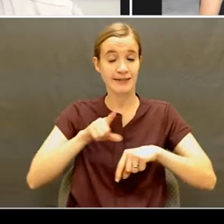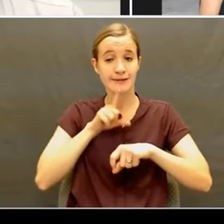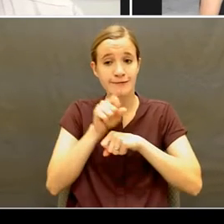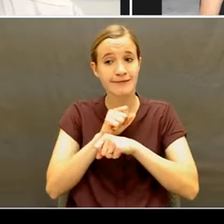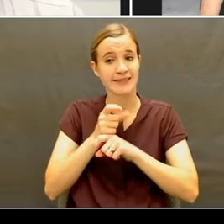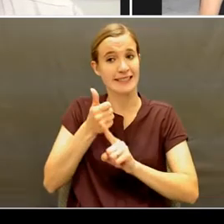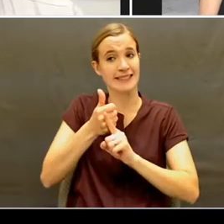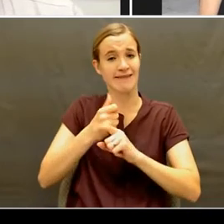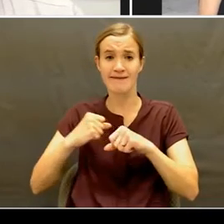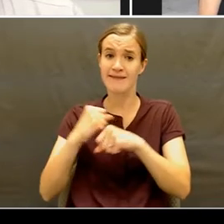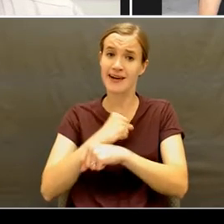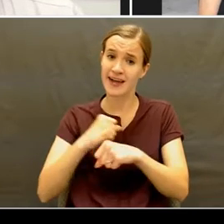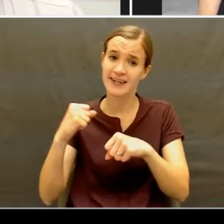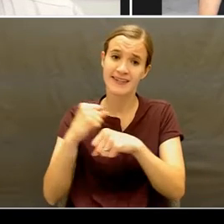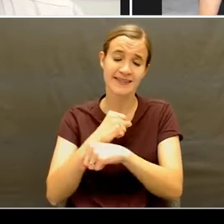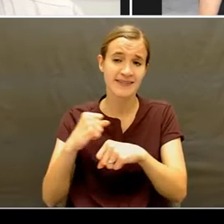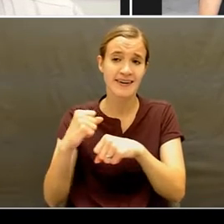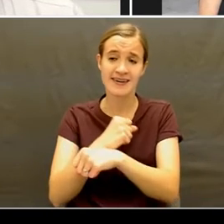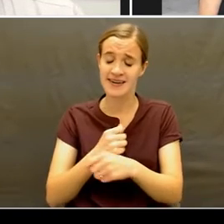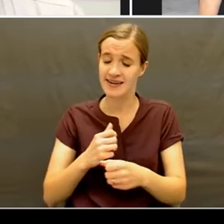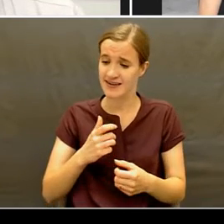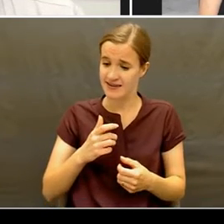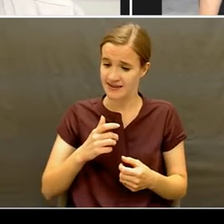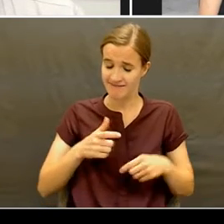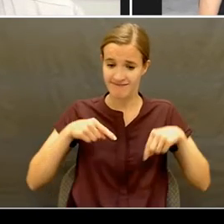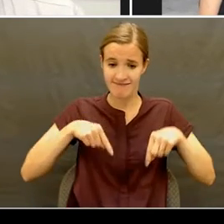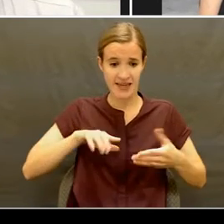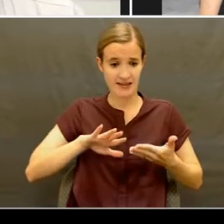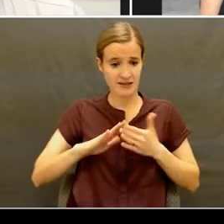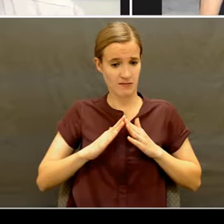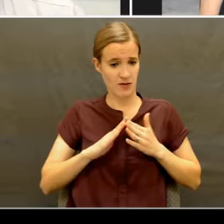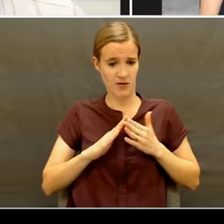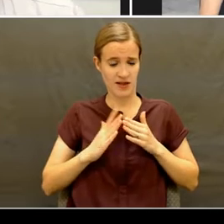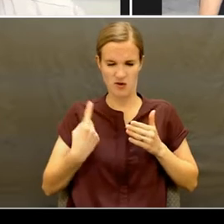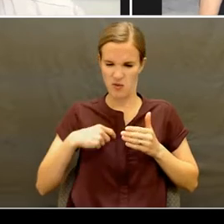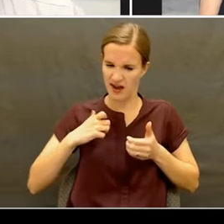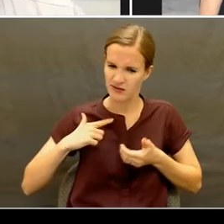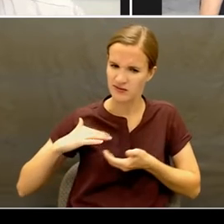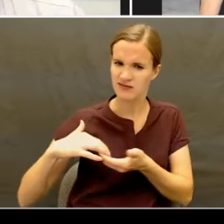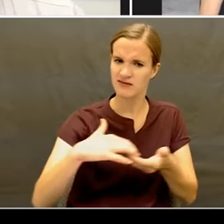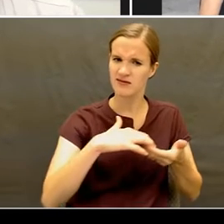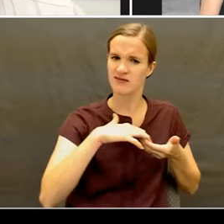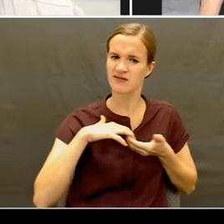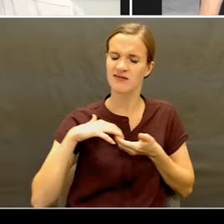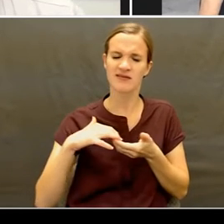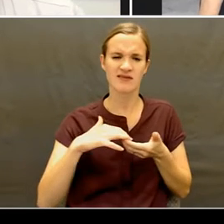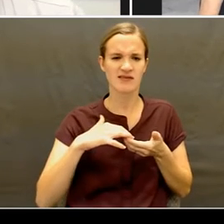that we all have to come together, you know, not just not just the people that I mean, I love the